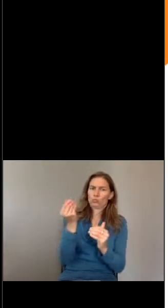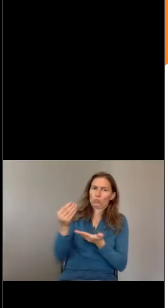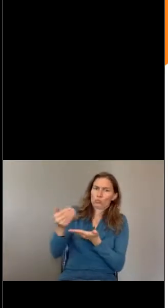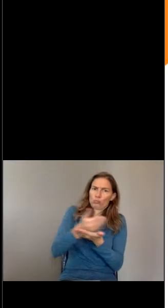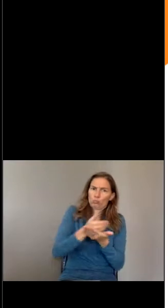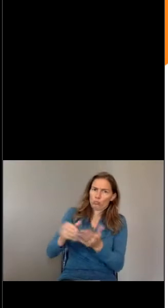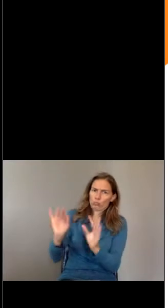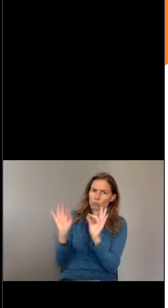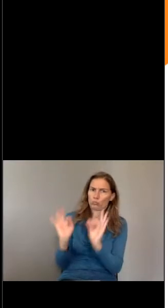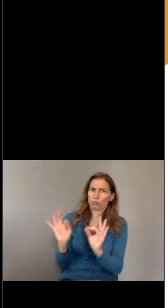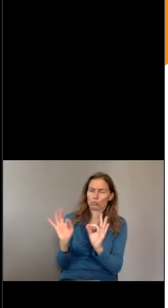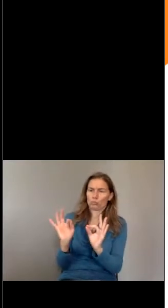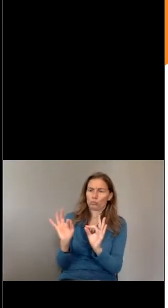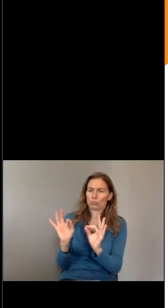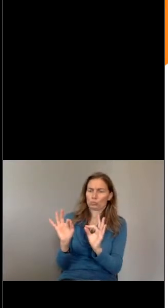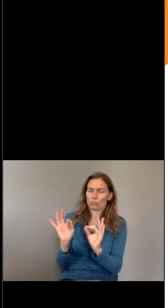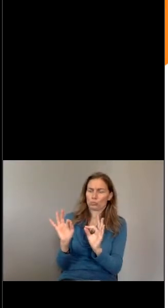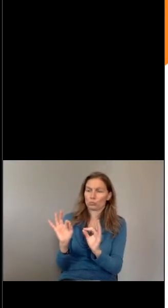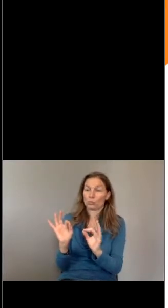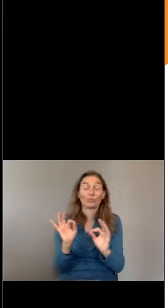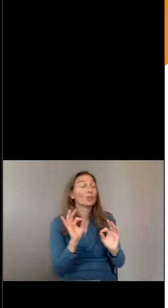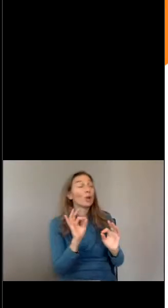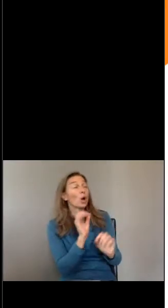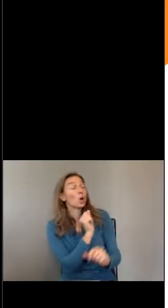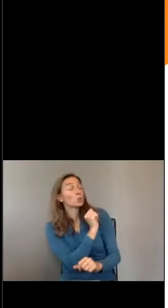social protection is basically social participation.